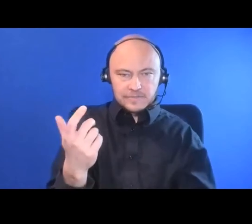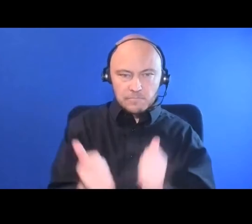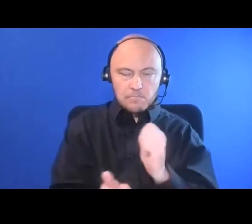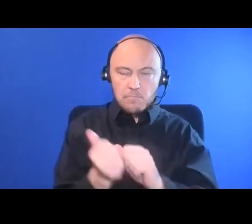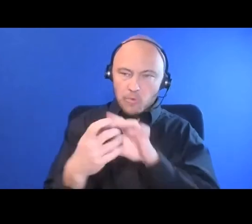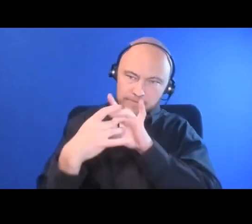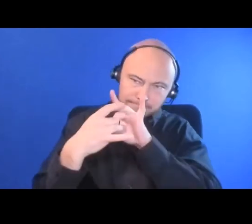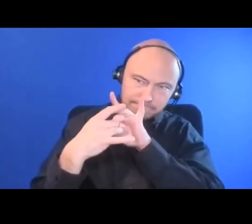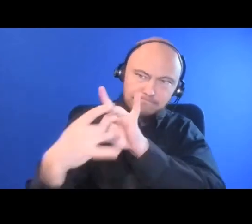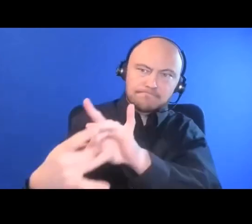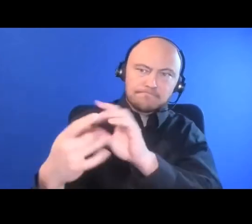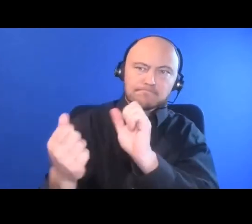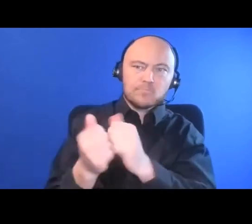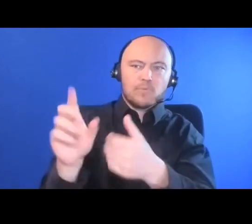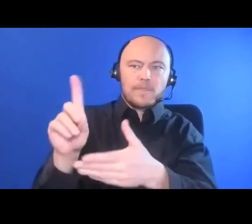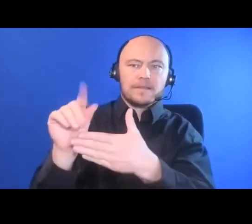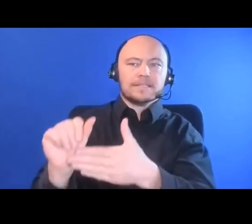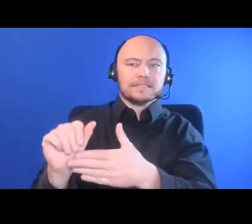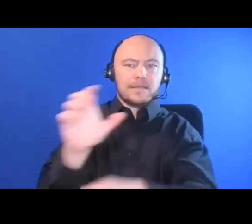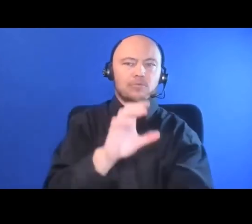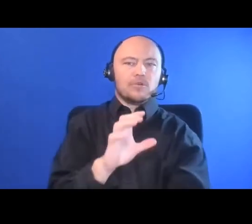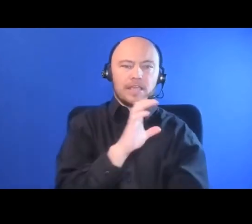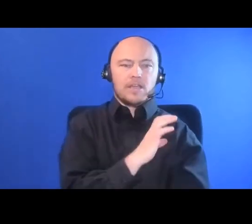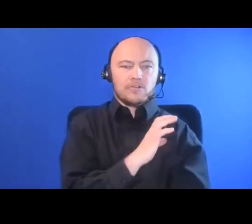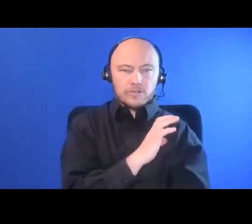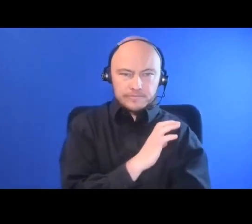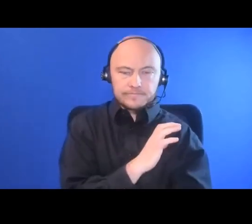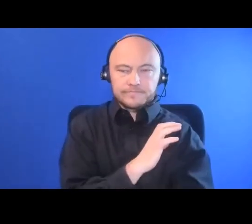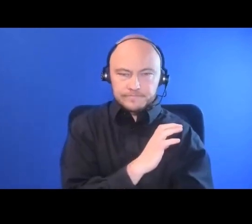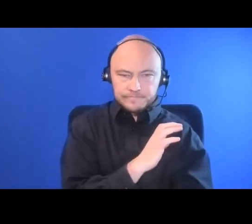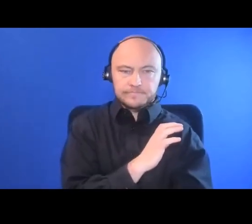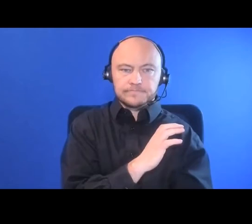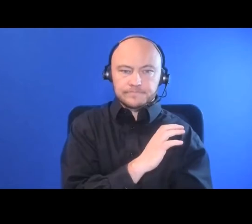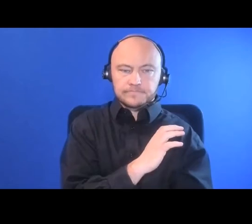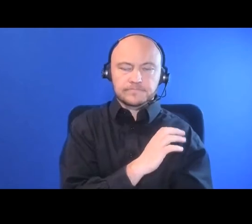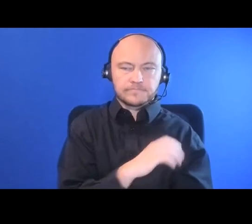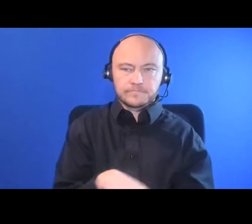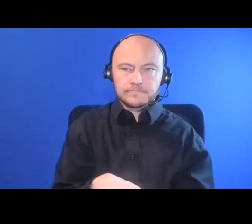with the character that has now become disabled in her novel.